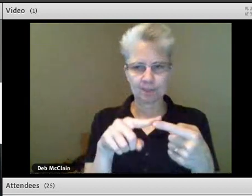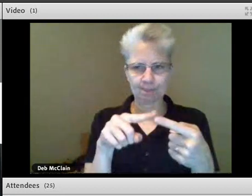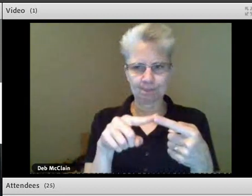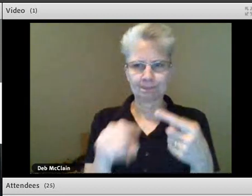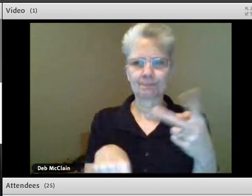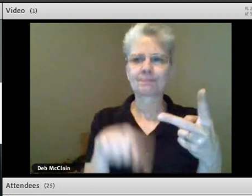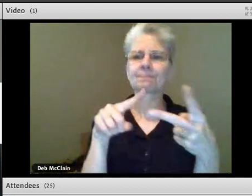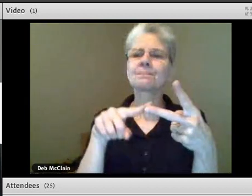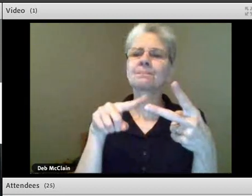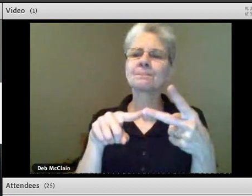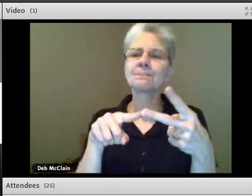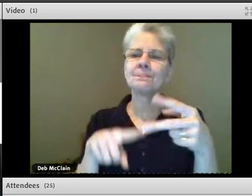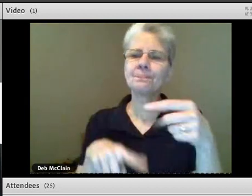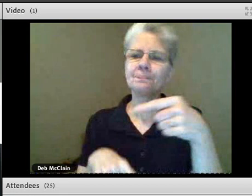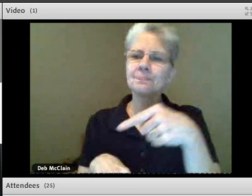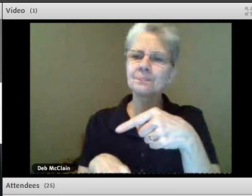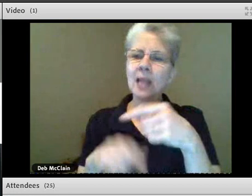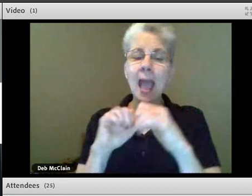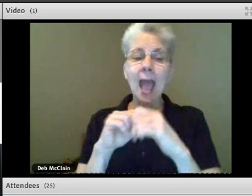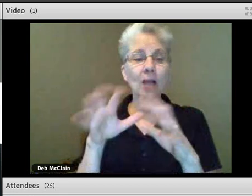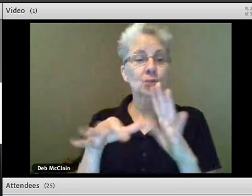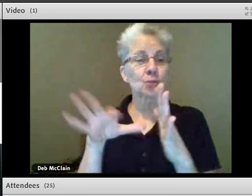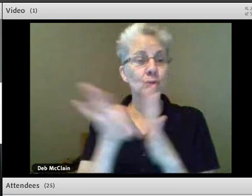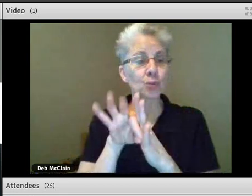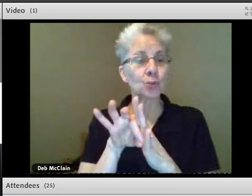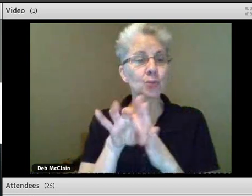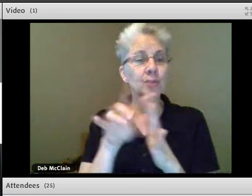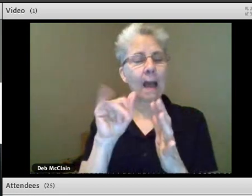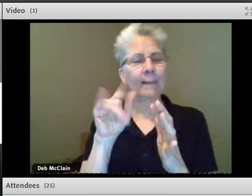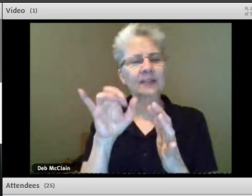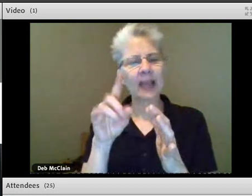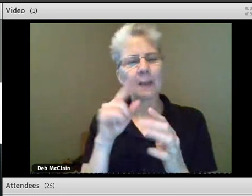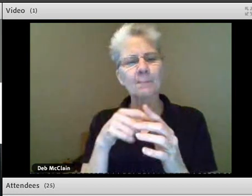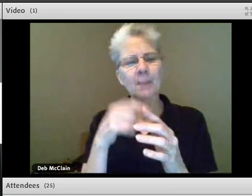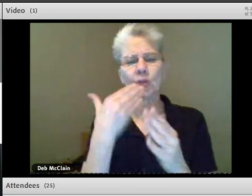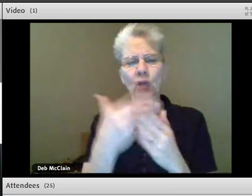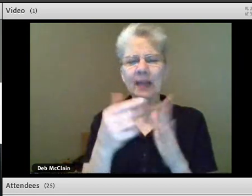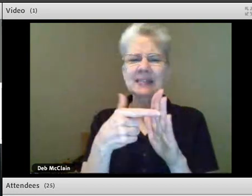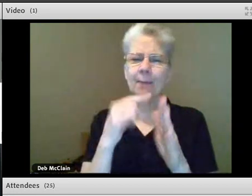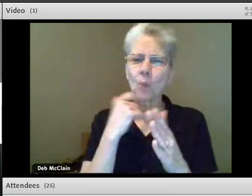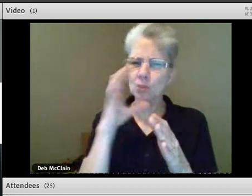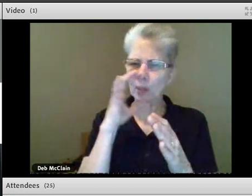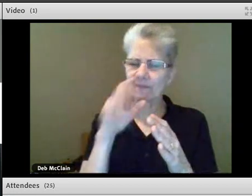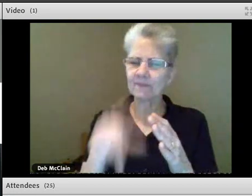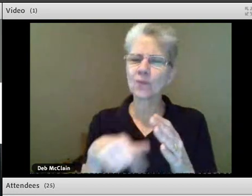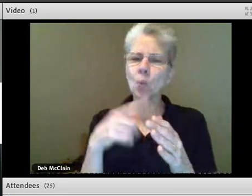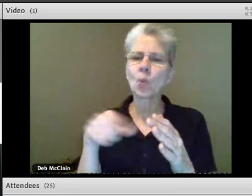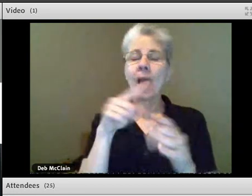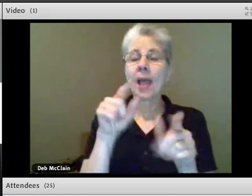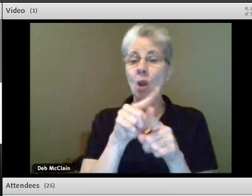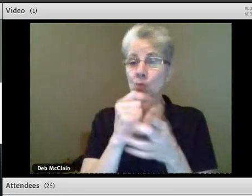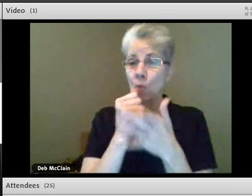The second one is how to choose. It is outdated, but it gives some really good examples of what you can look for and also will help you kind of pitch it, too,